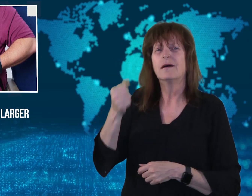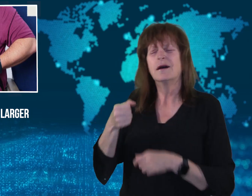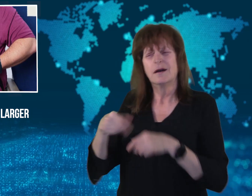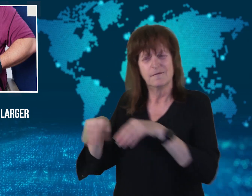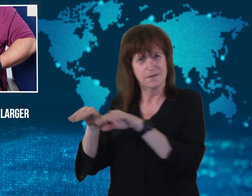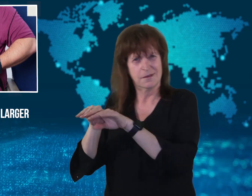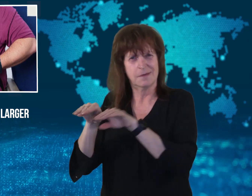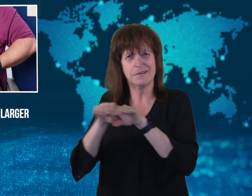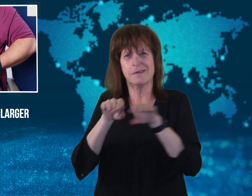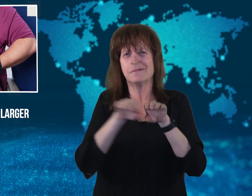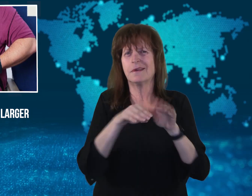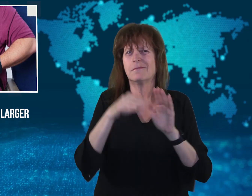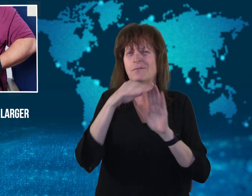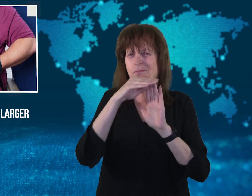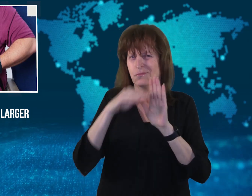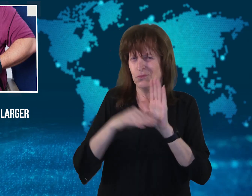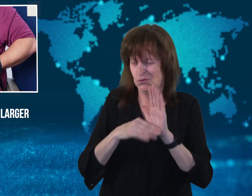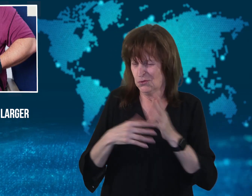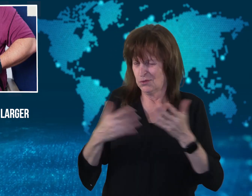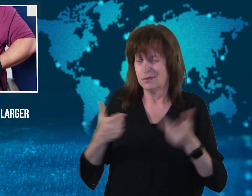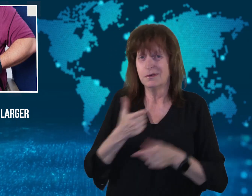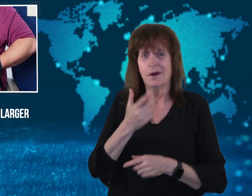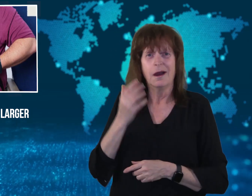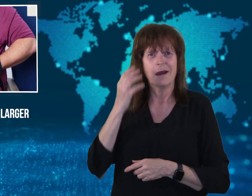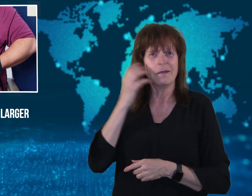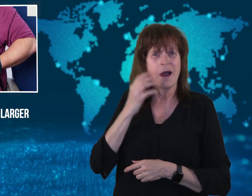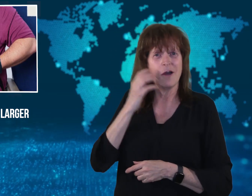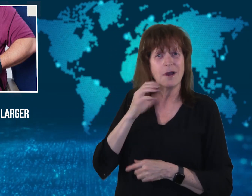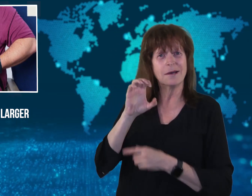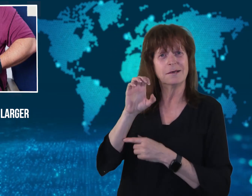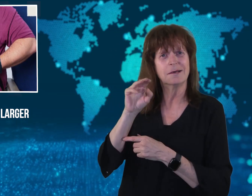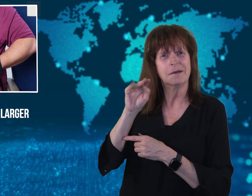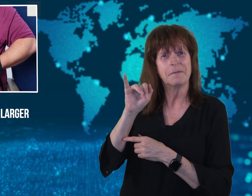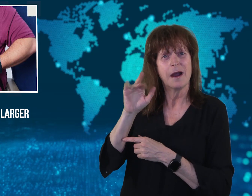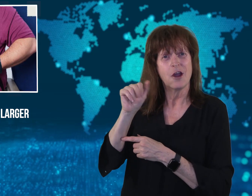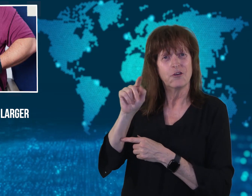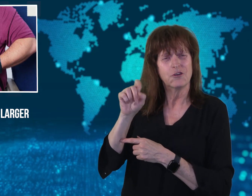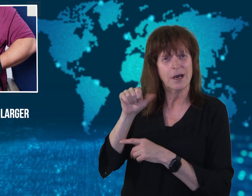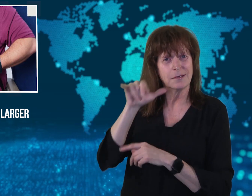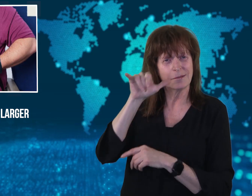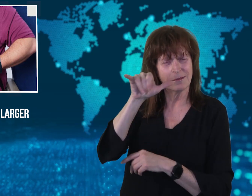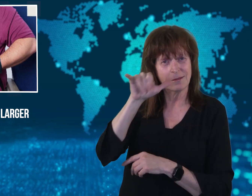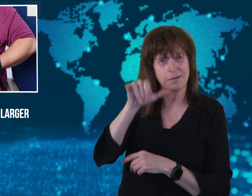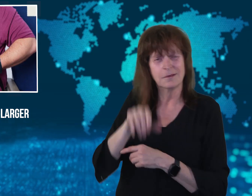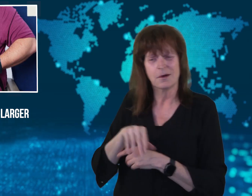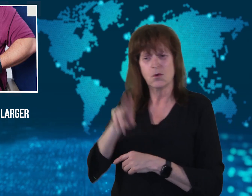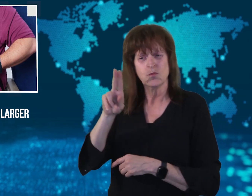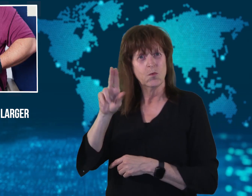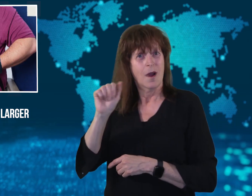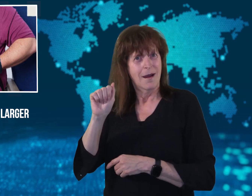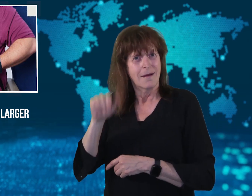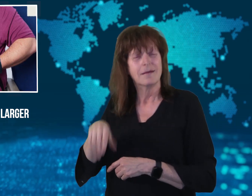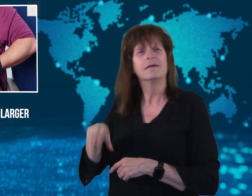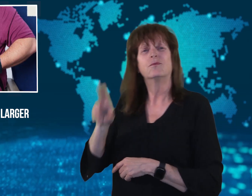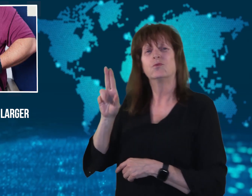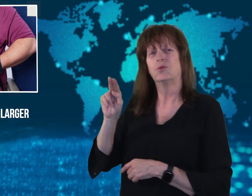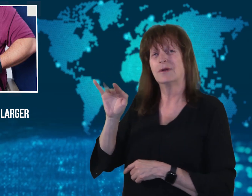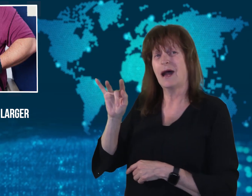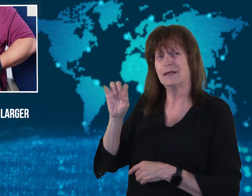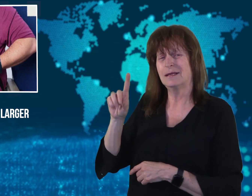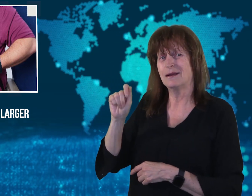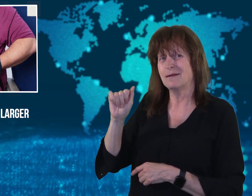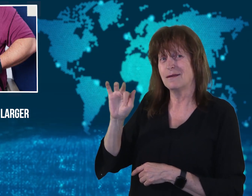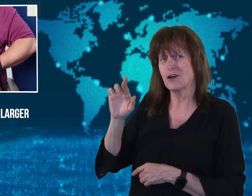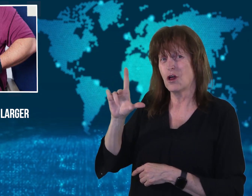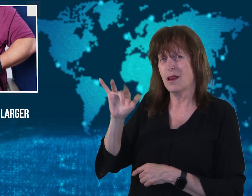It does not clarify what is considered "a guest of size."